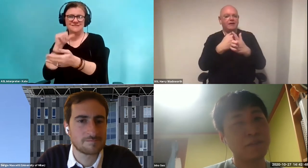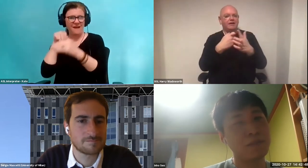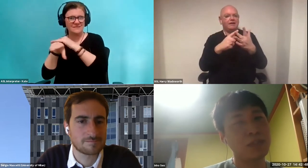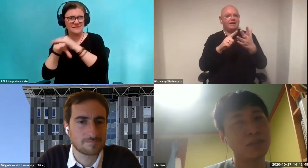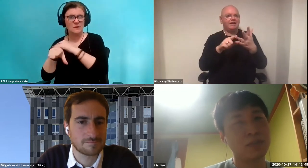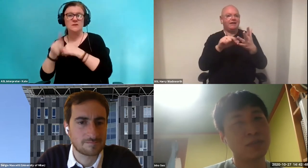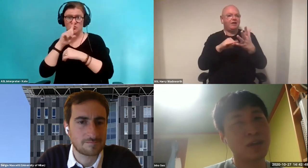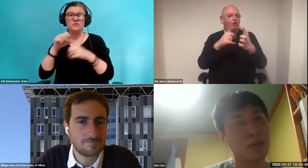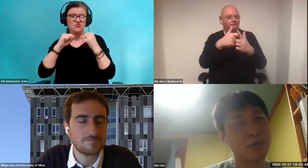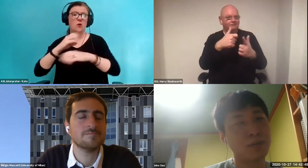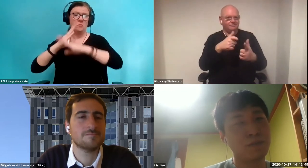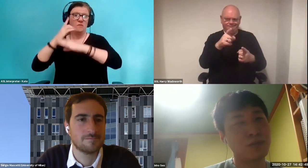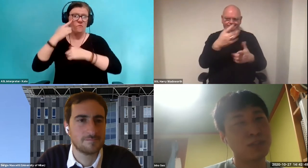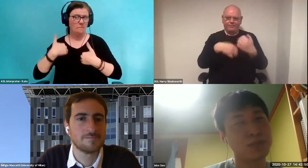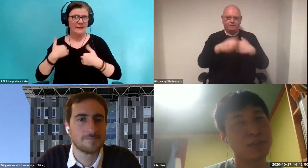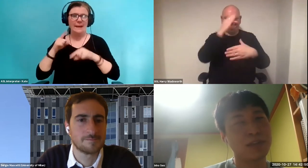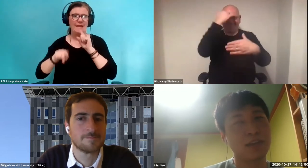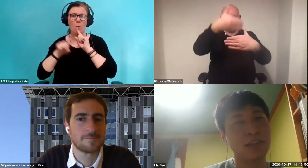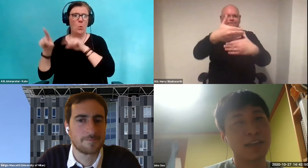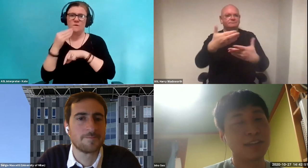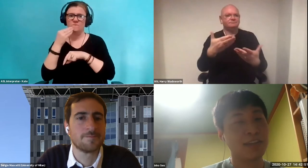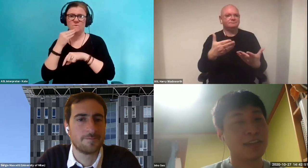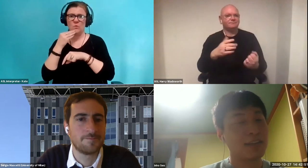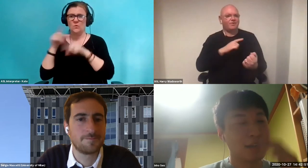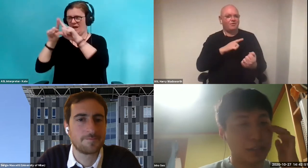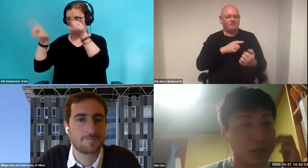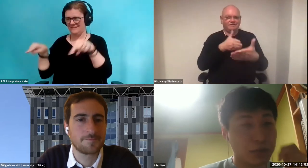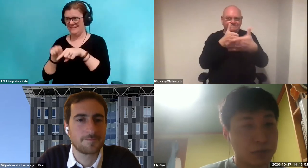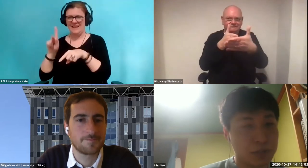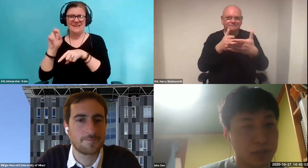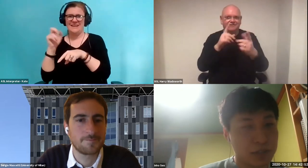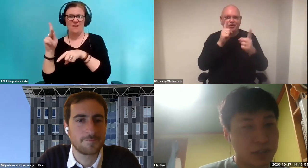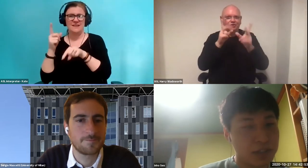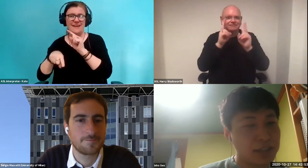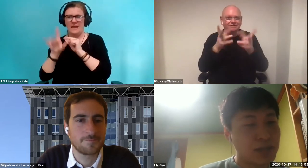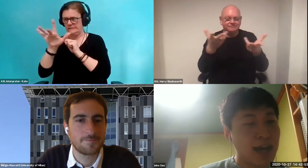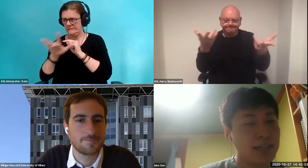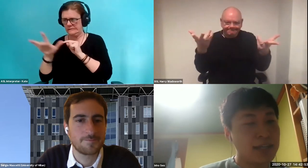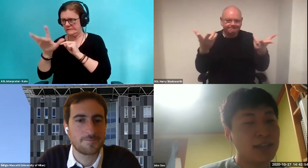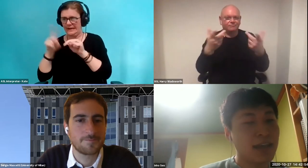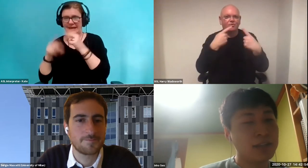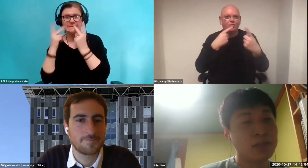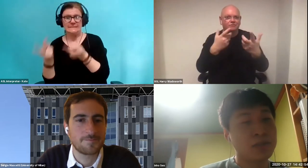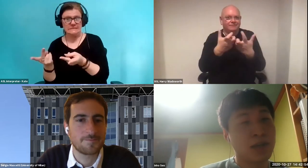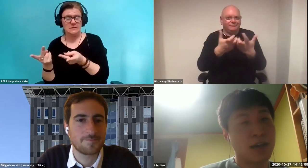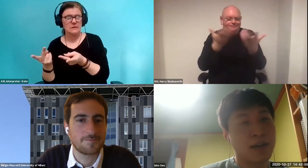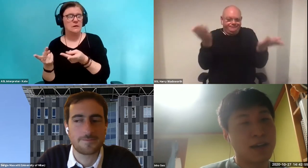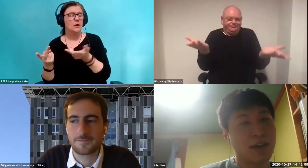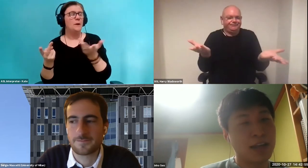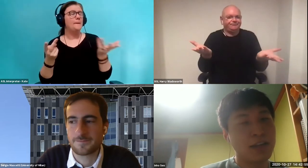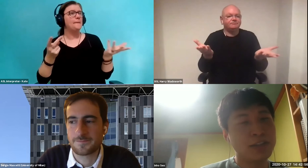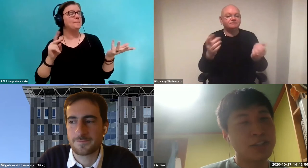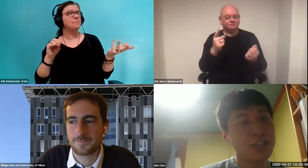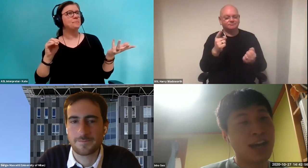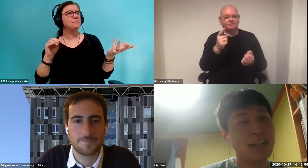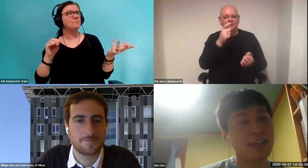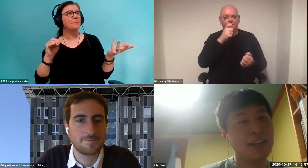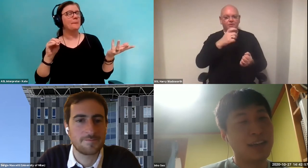for me to order food or something the other thing so yeah so I would like to I'd like to ch I like